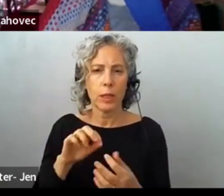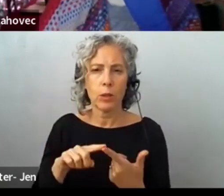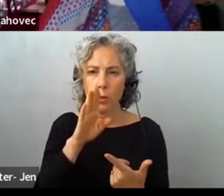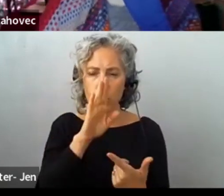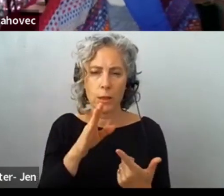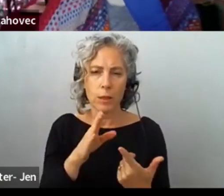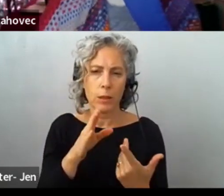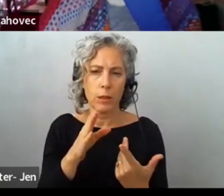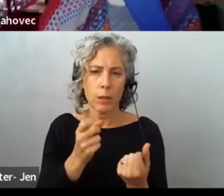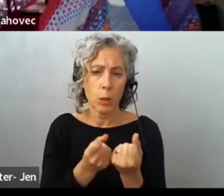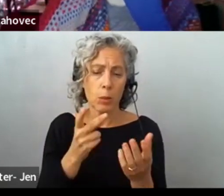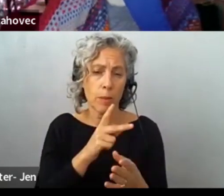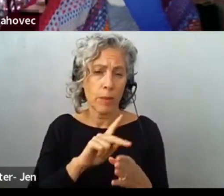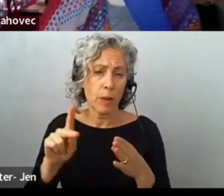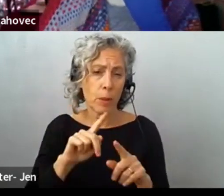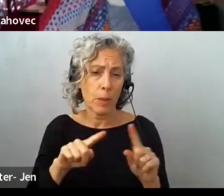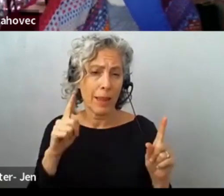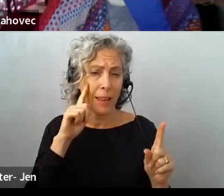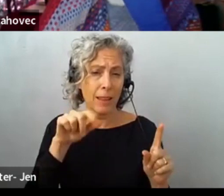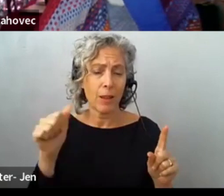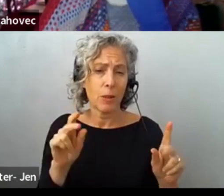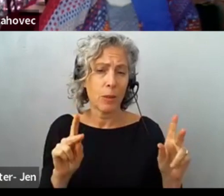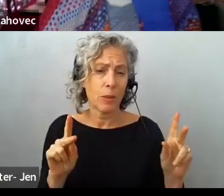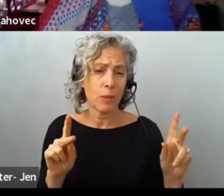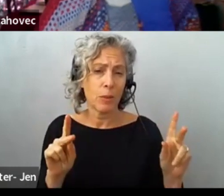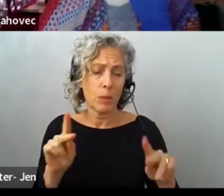professionals, but I think that many others may also have some insight.